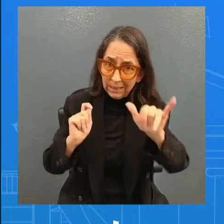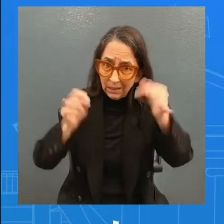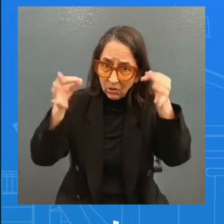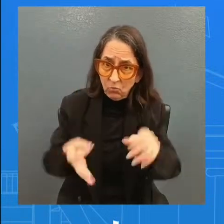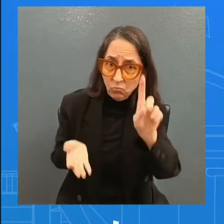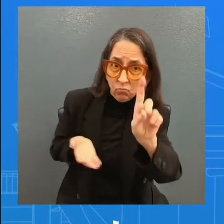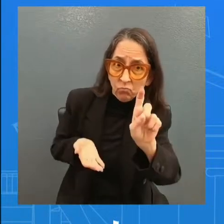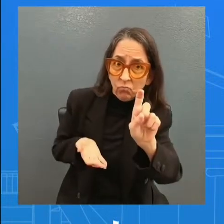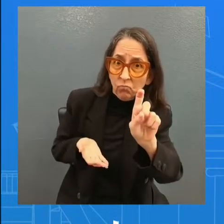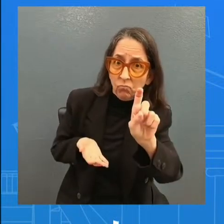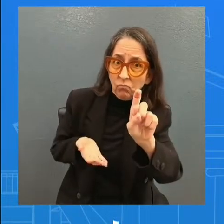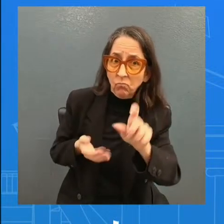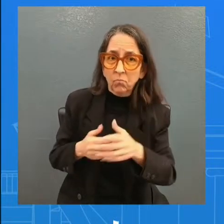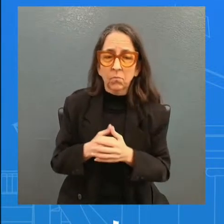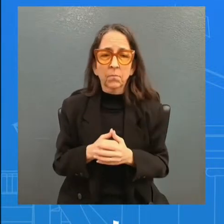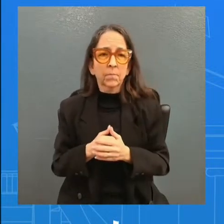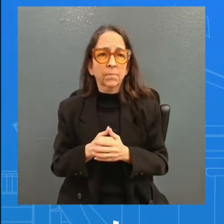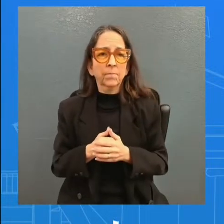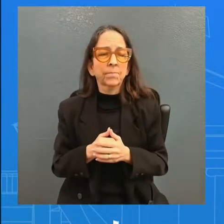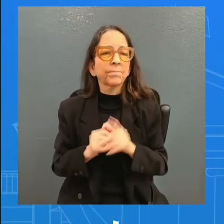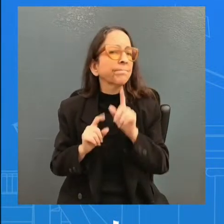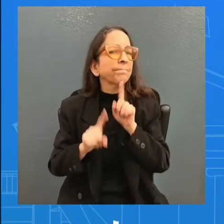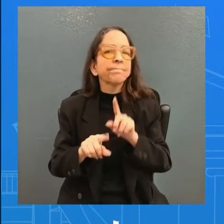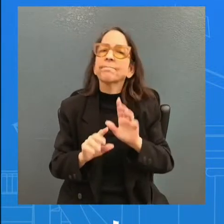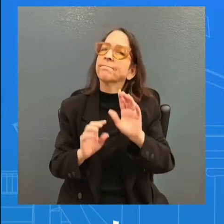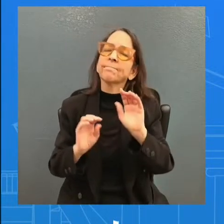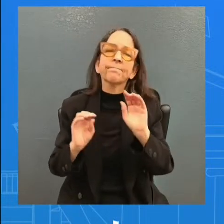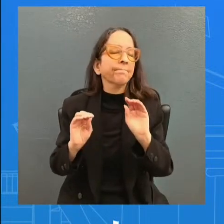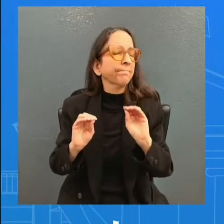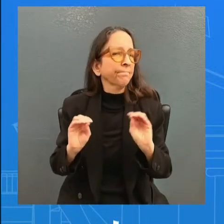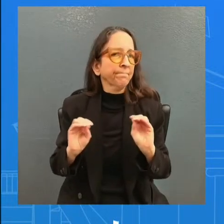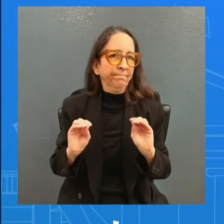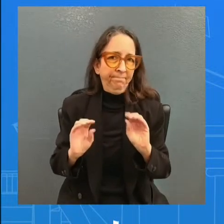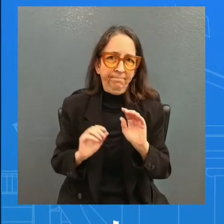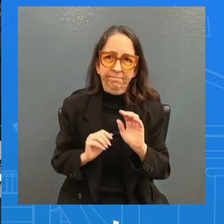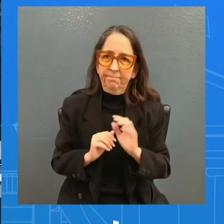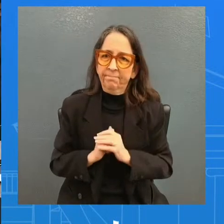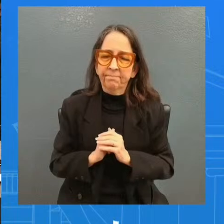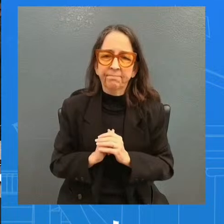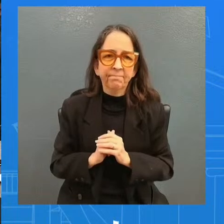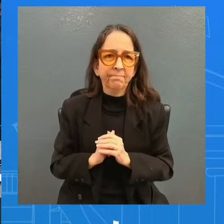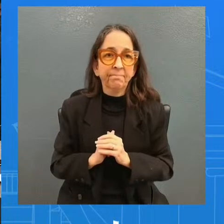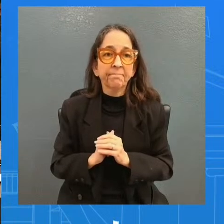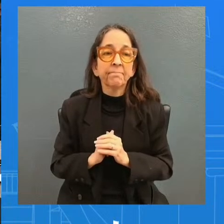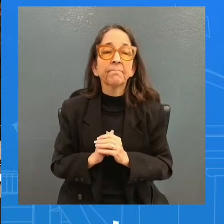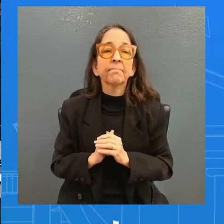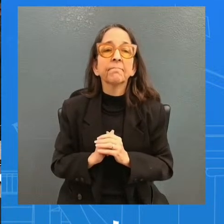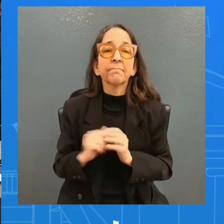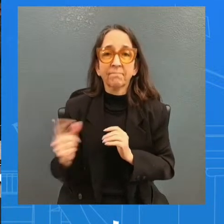The Press: On U.S. Steel. The U.S. relationship with Japan is strong. Ms. Jean-Pierre: Yeah.